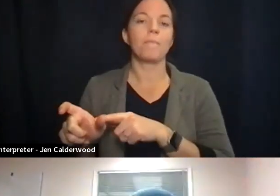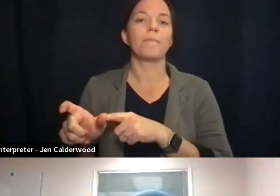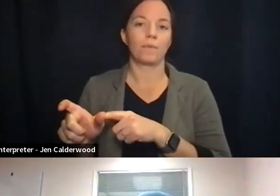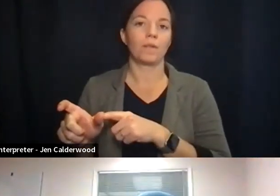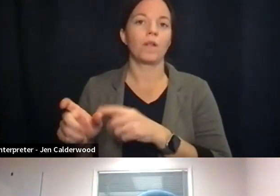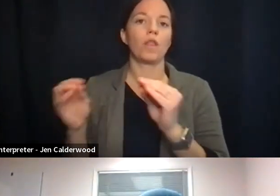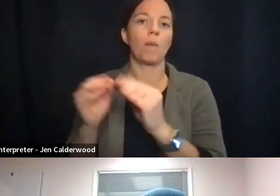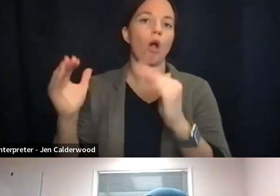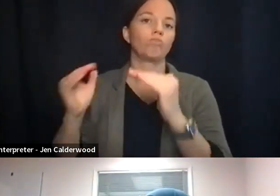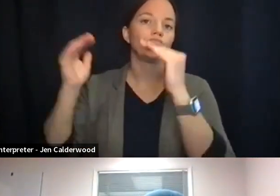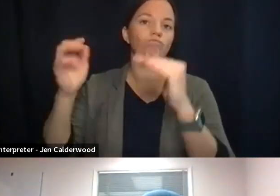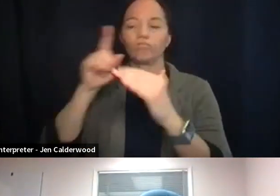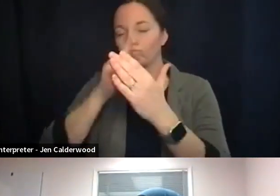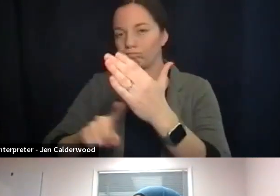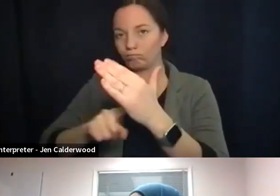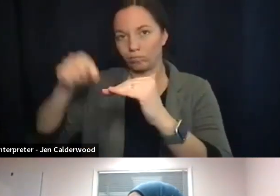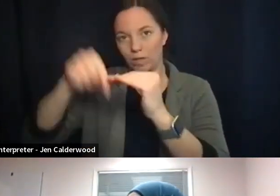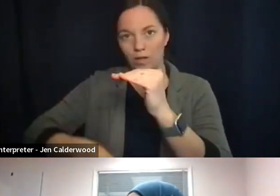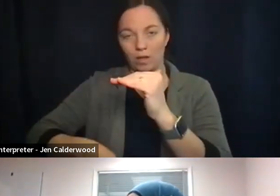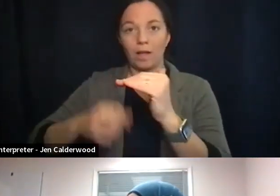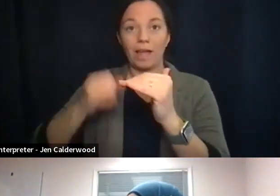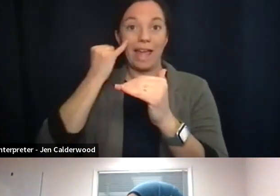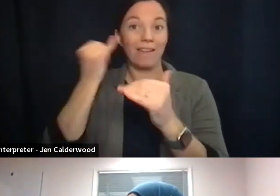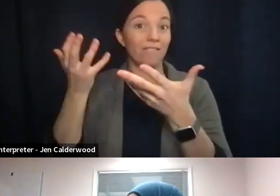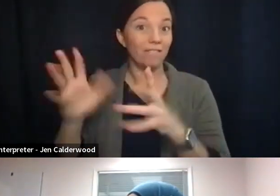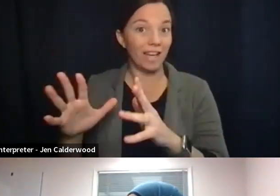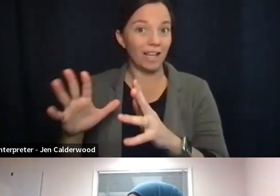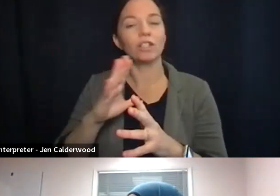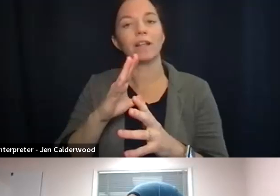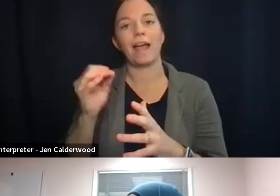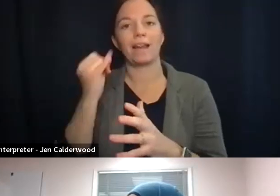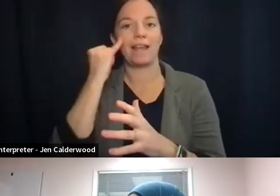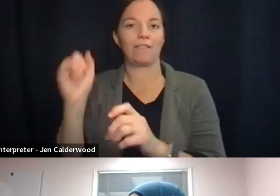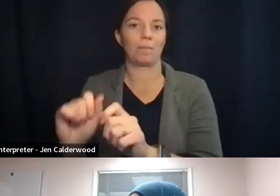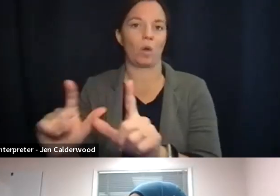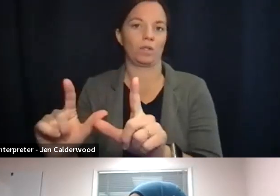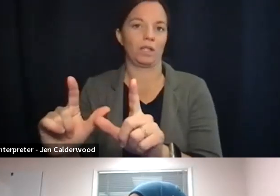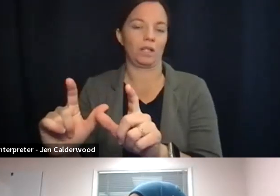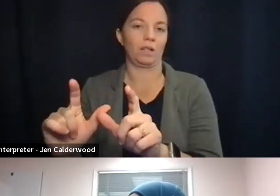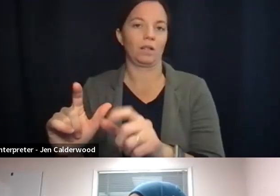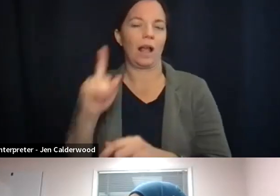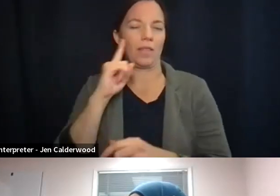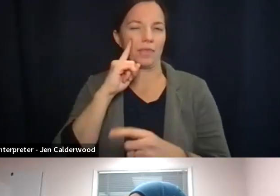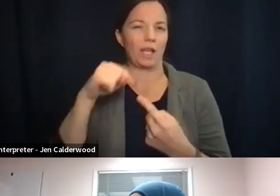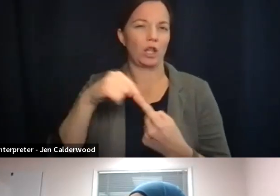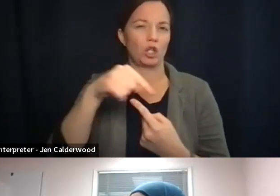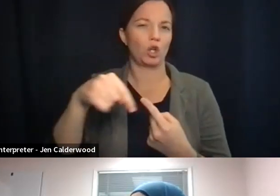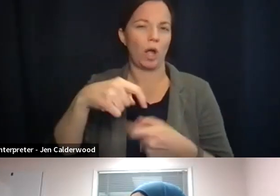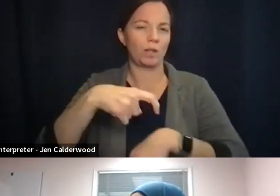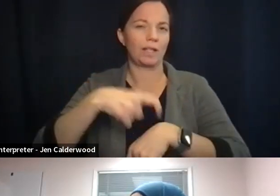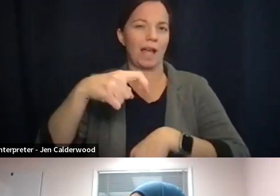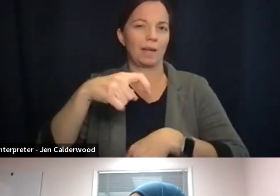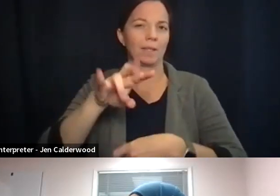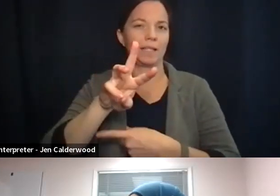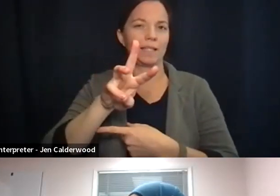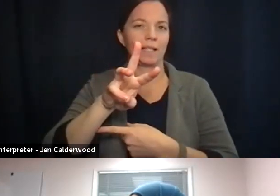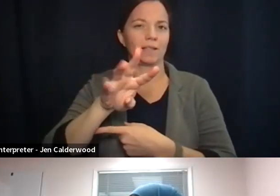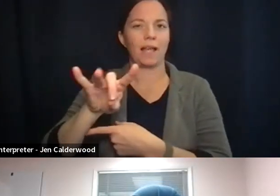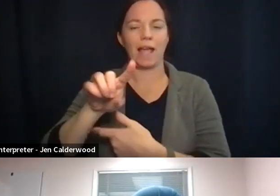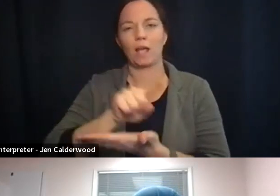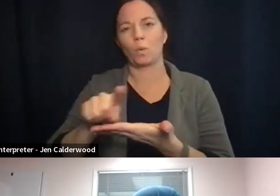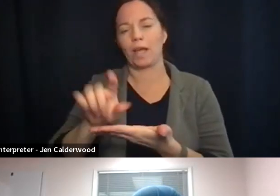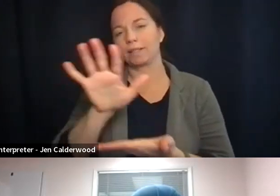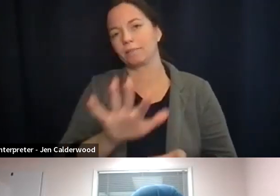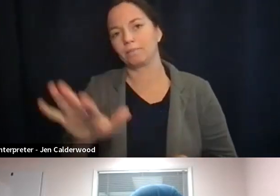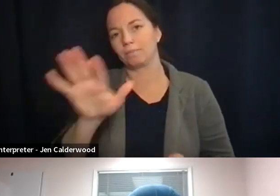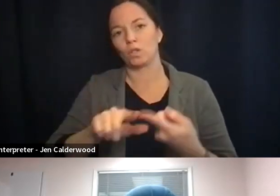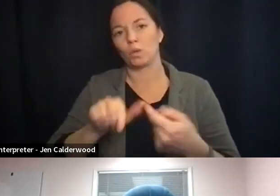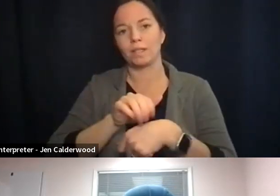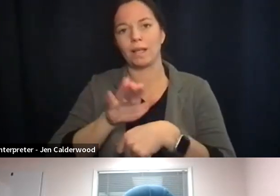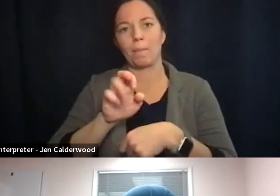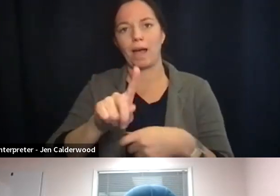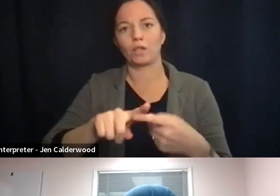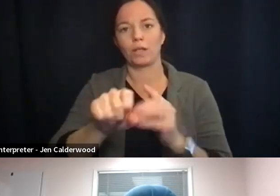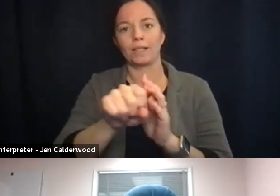If they've been done, and have posted them. You know it's turnaround times taking about, I think, 6 to 8 weeks for them to get a report.